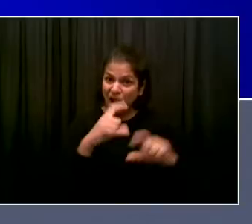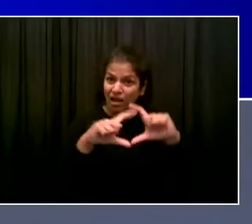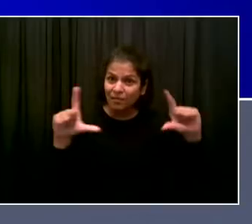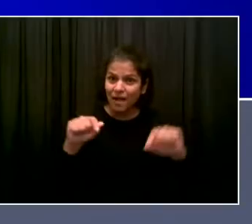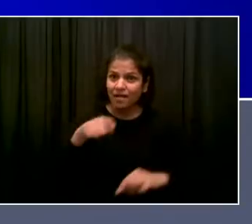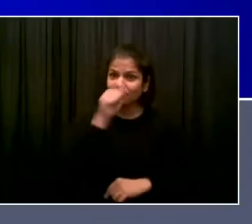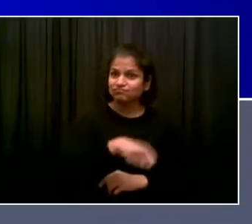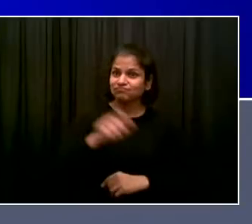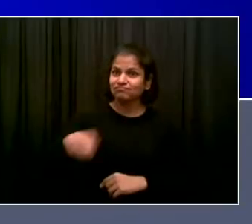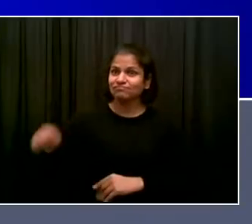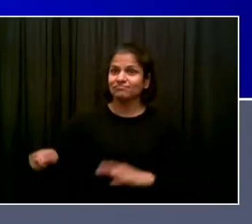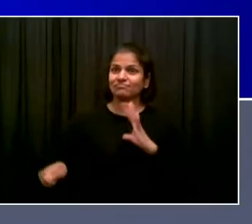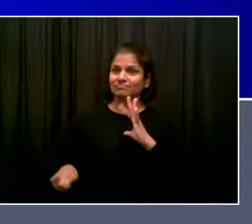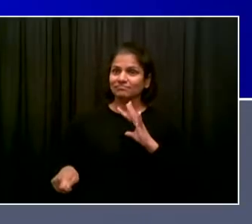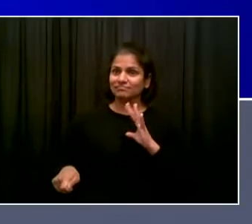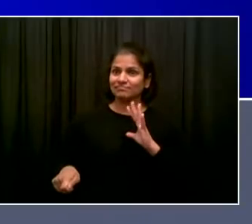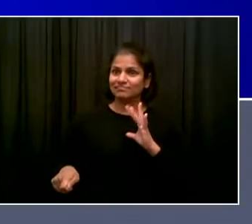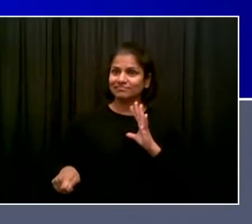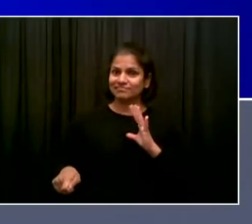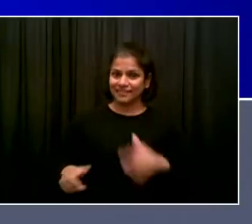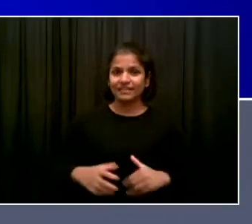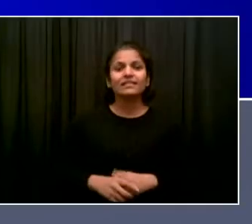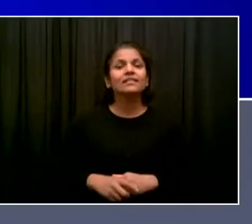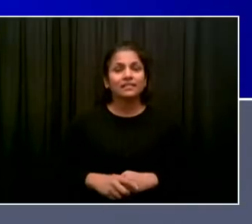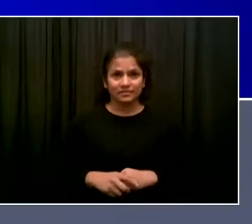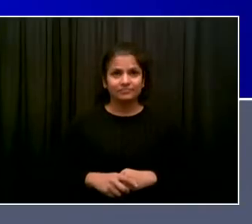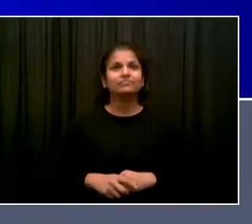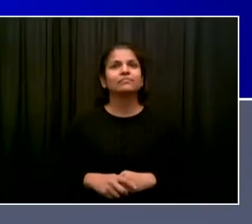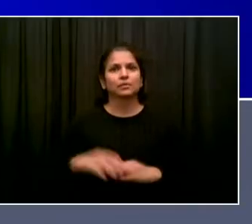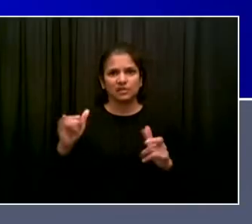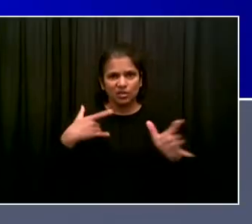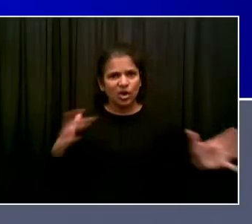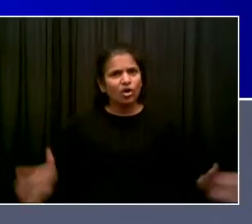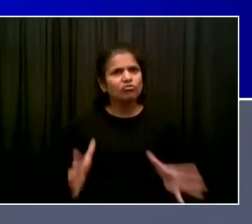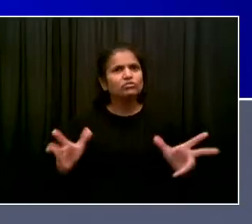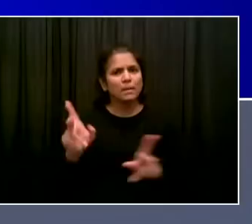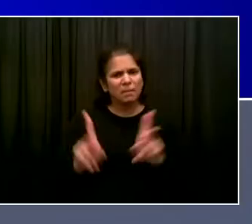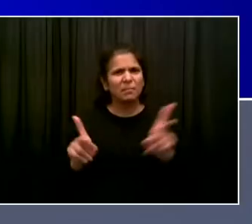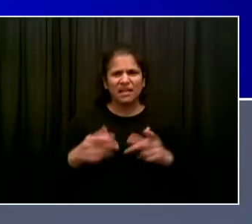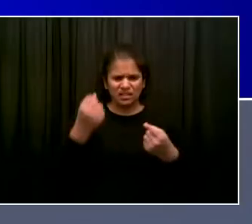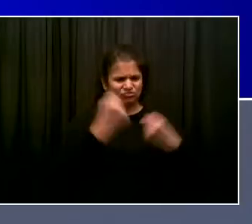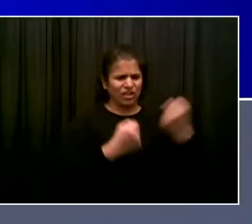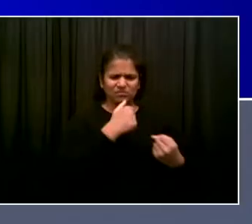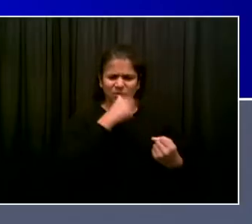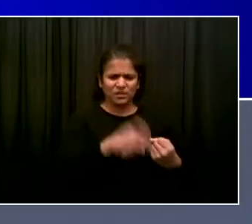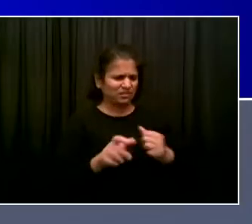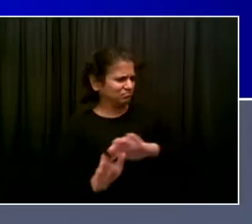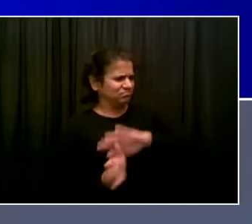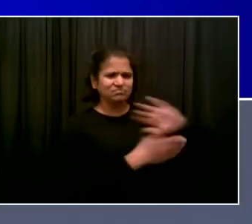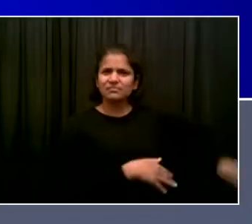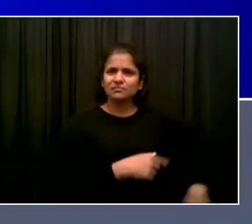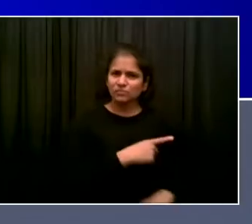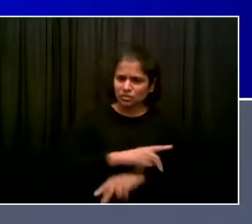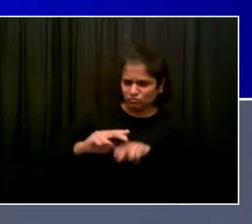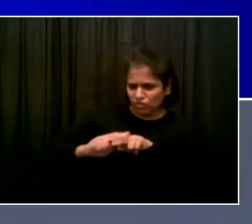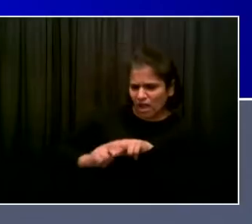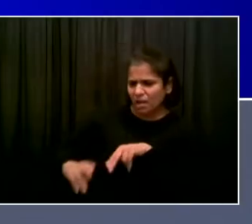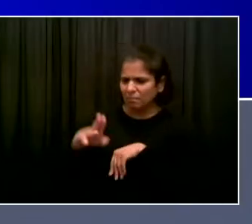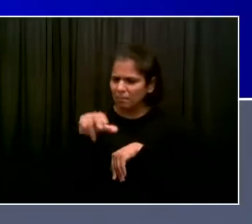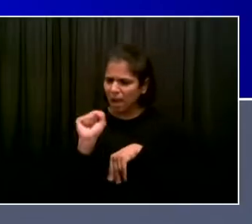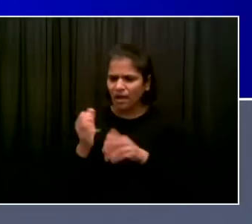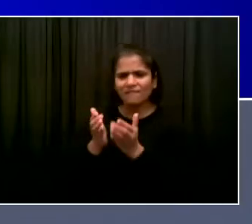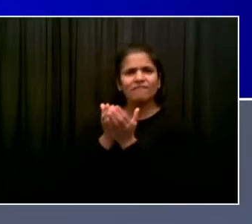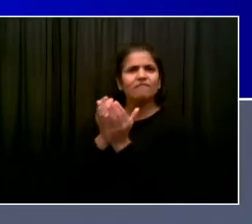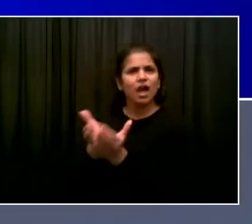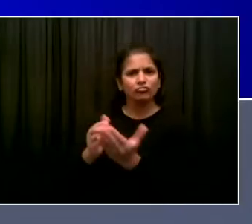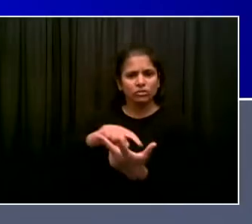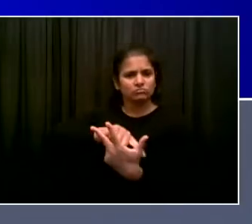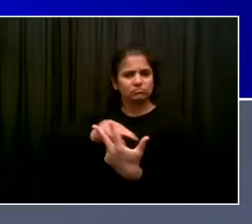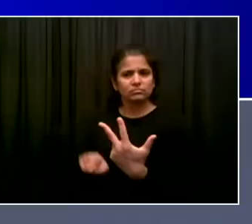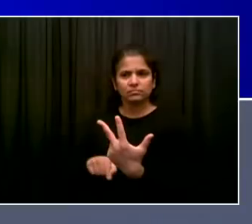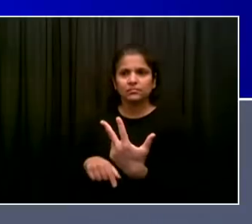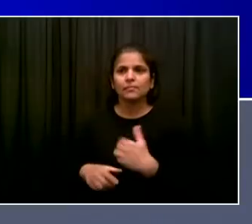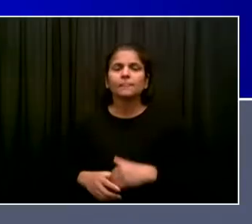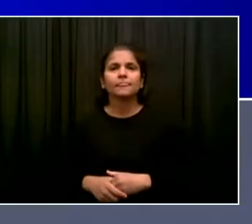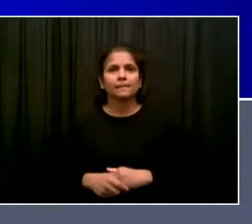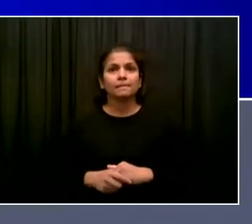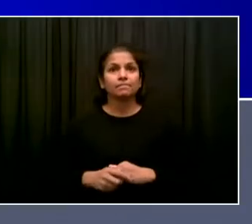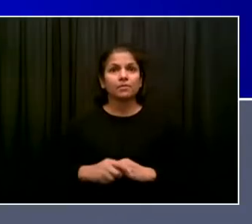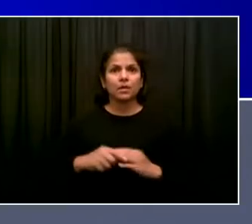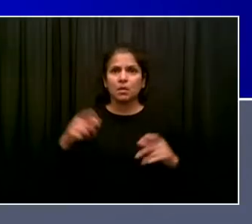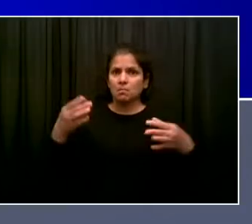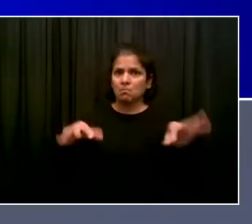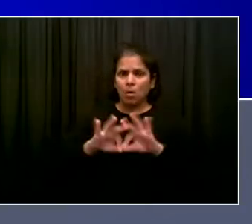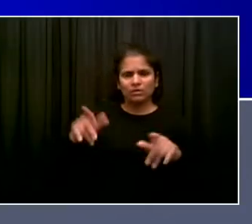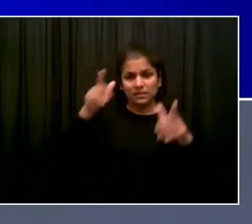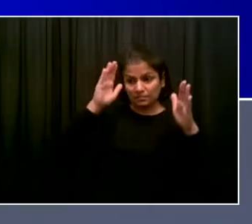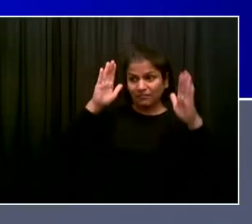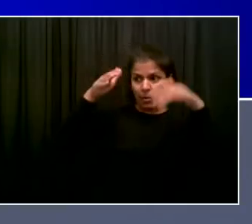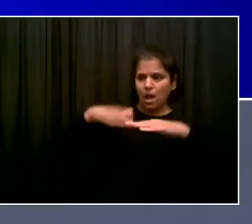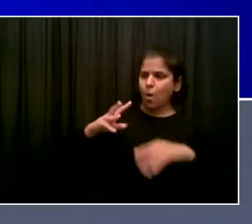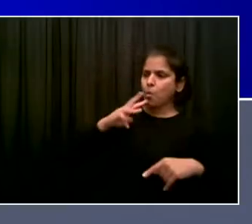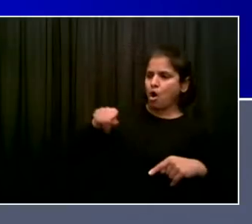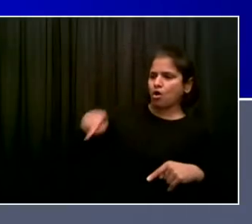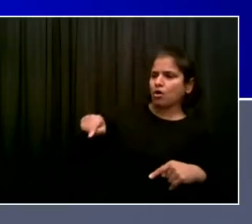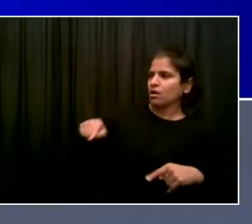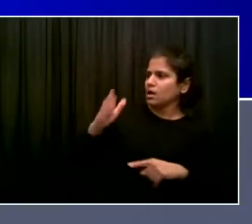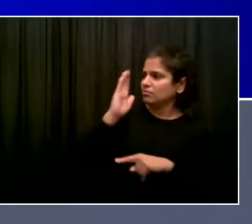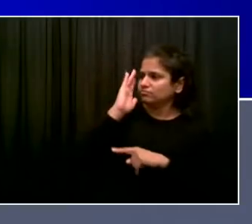SAME FAIR COST,